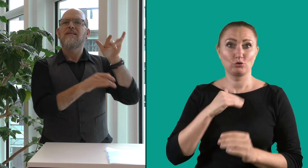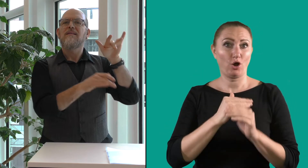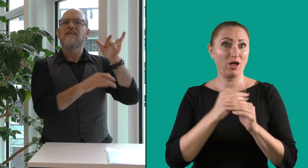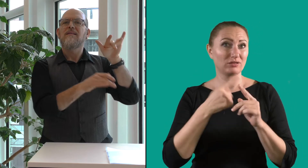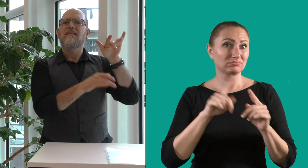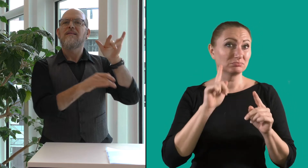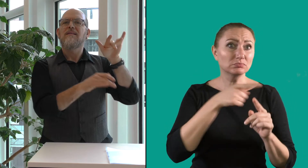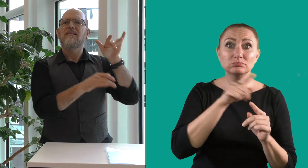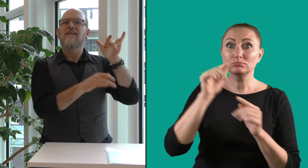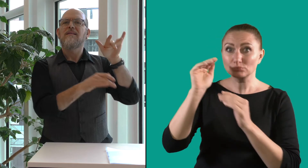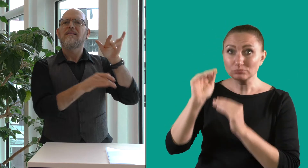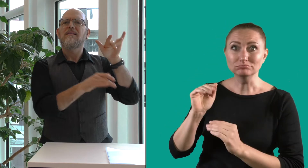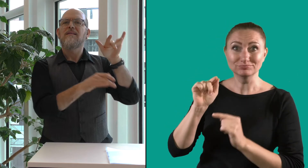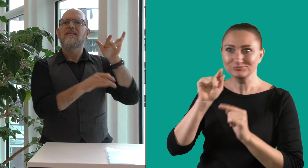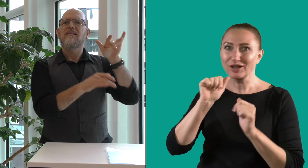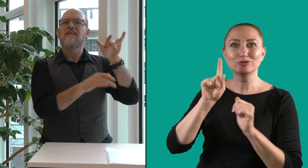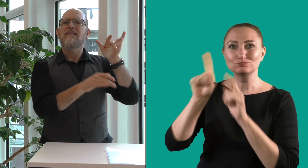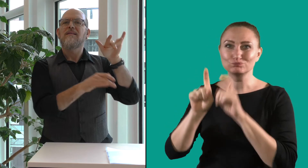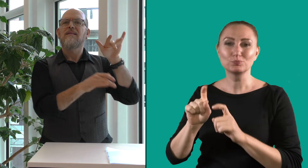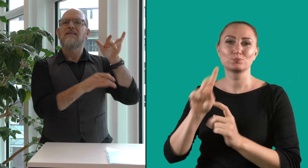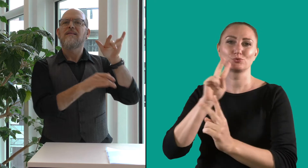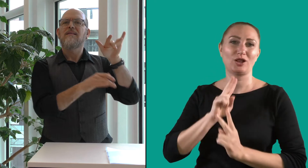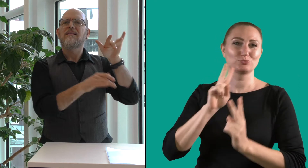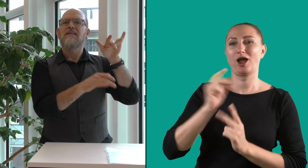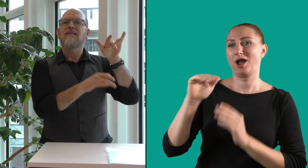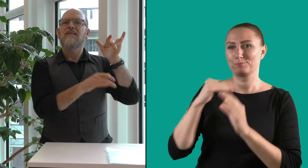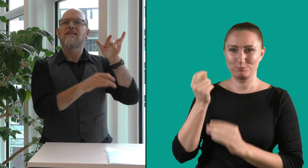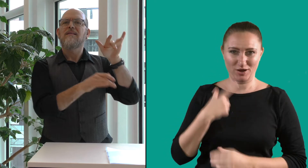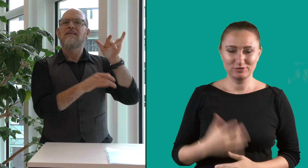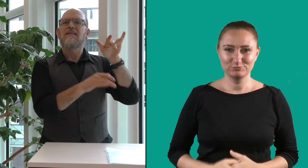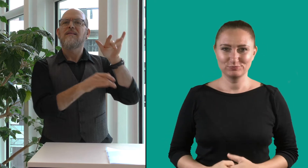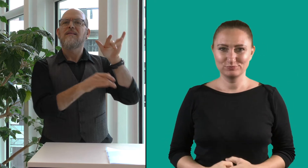Persons, who need interpretation, can send me a request via e-mail.